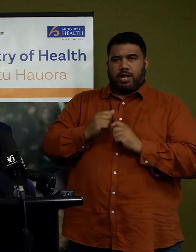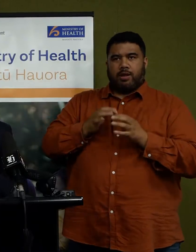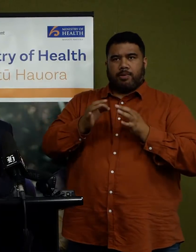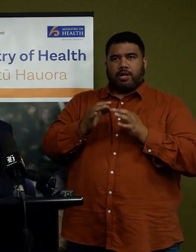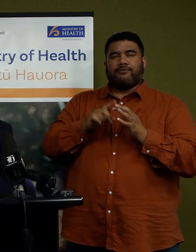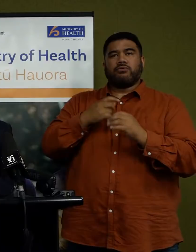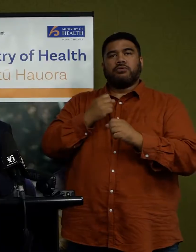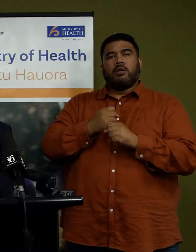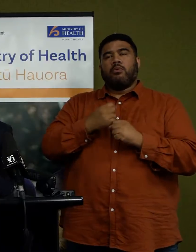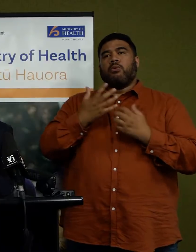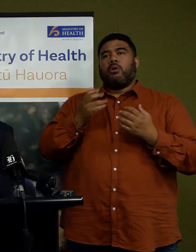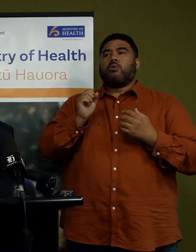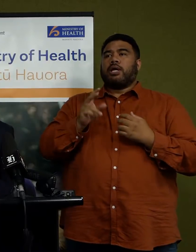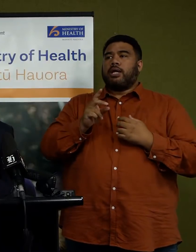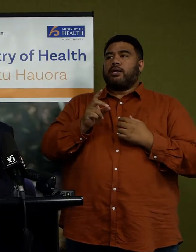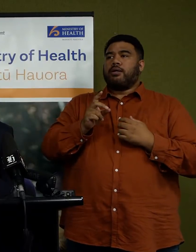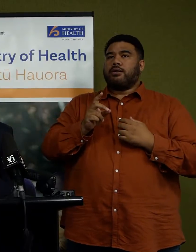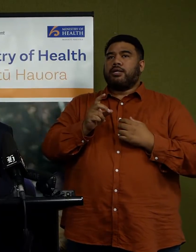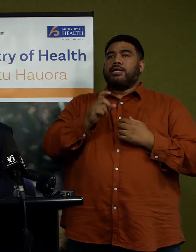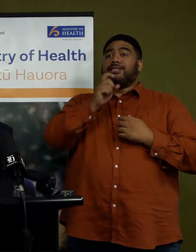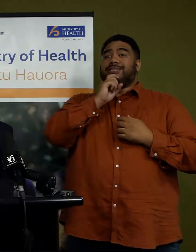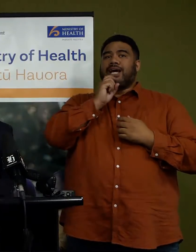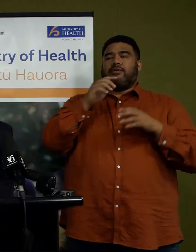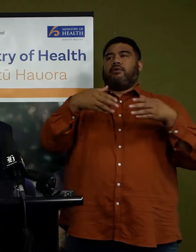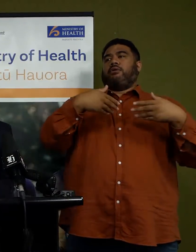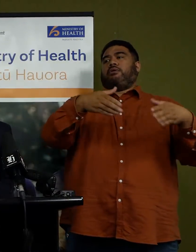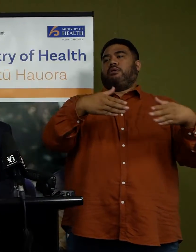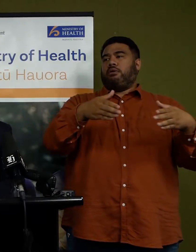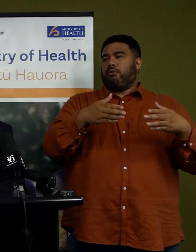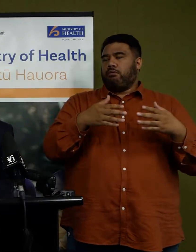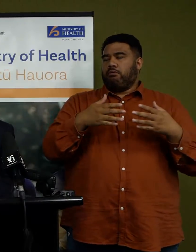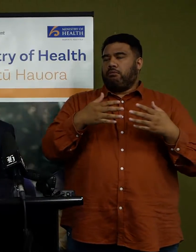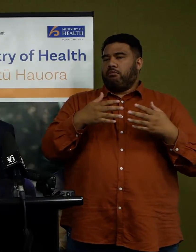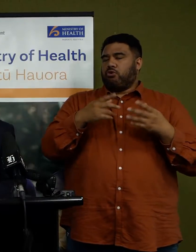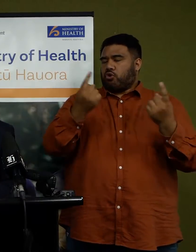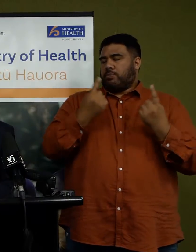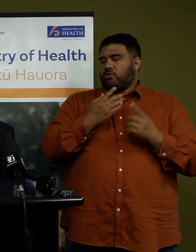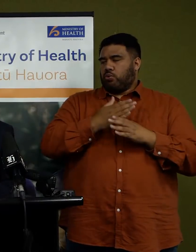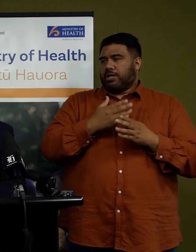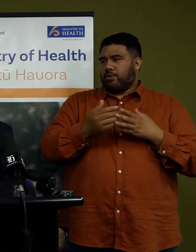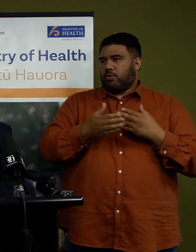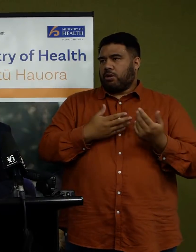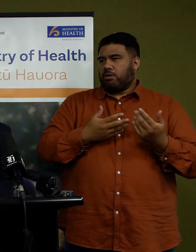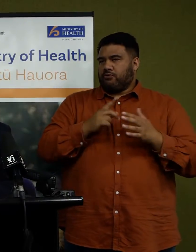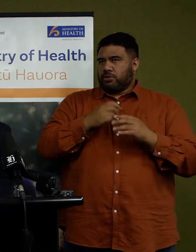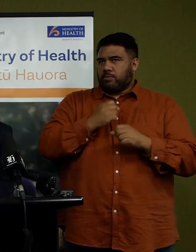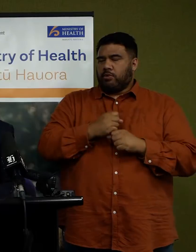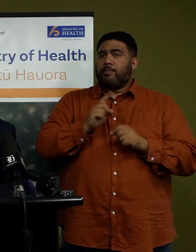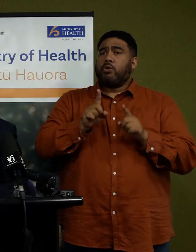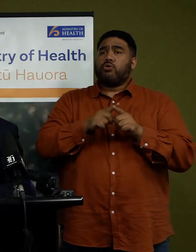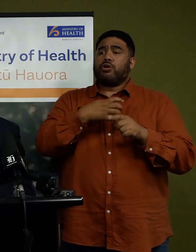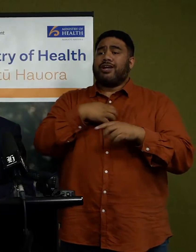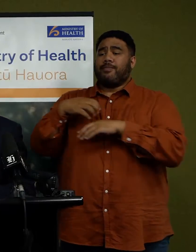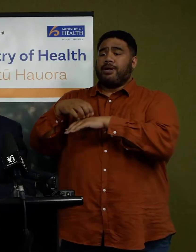have staff who are unwell and away from work anyway. But one of the measures that government agencies can take is his staff work from home.